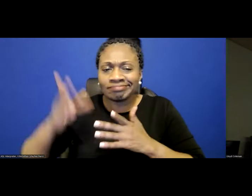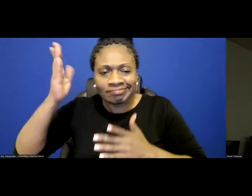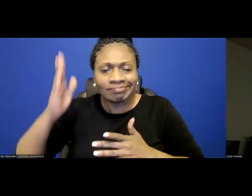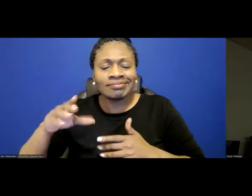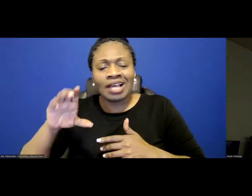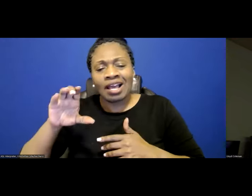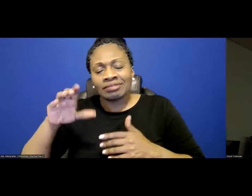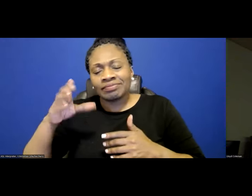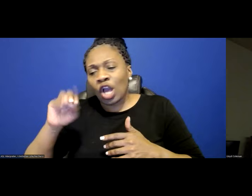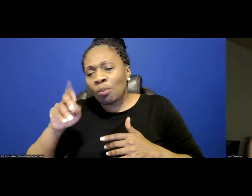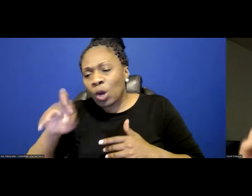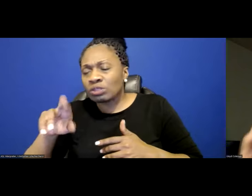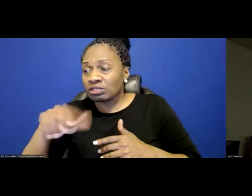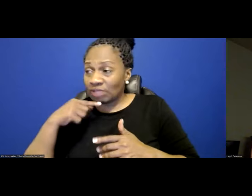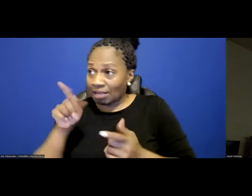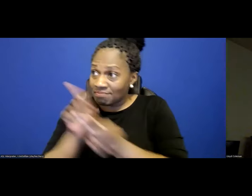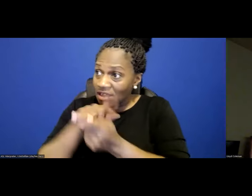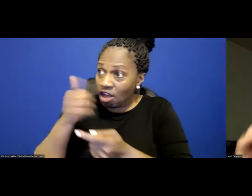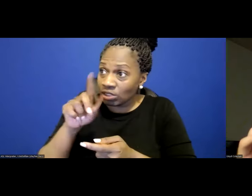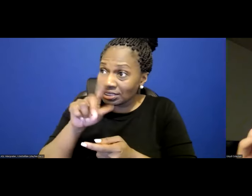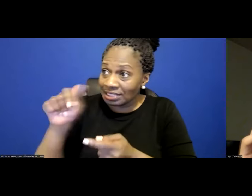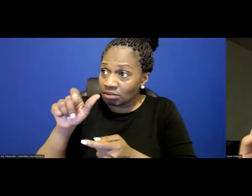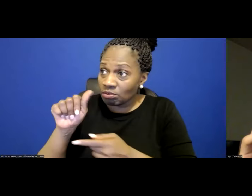who can pinpoint or identify